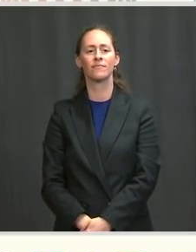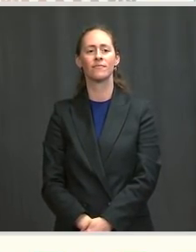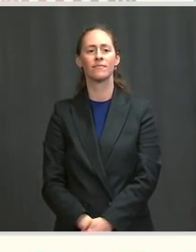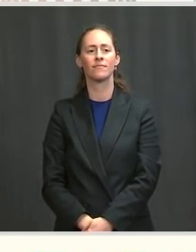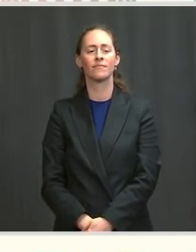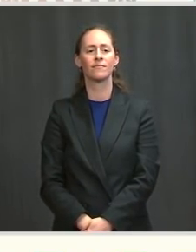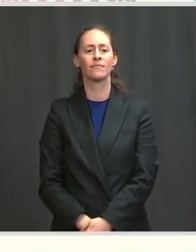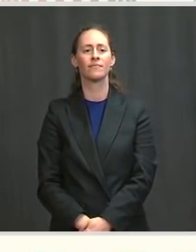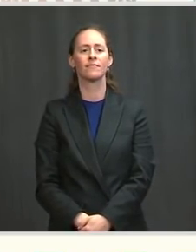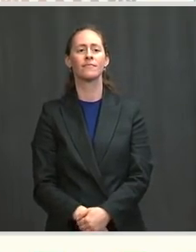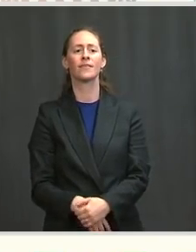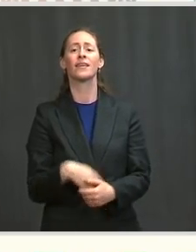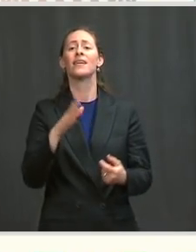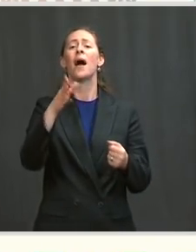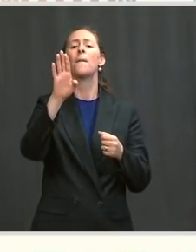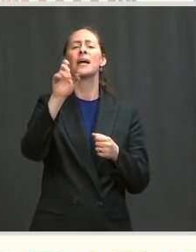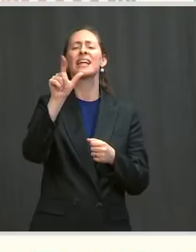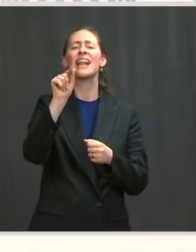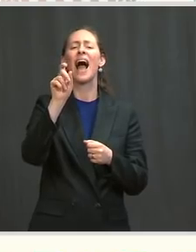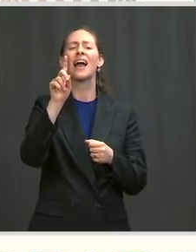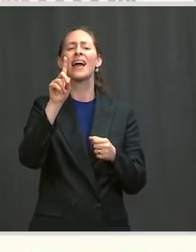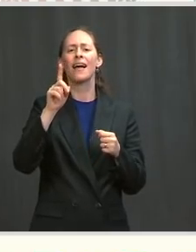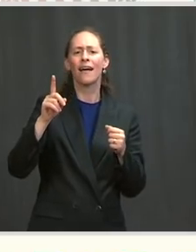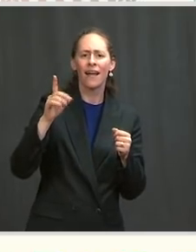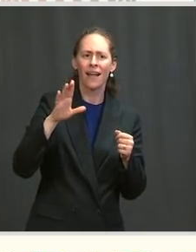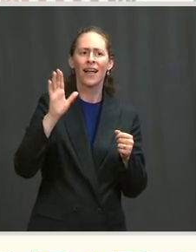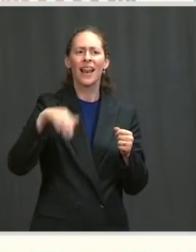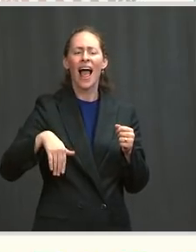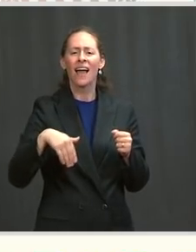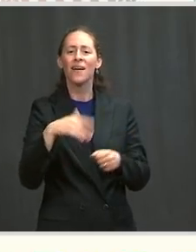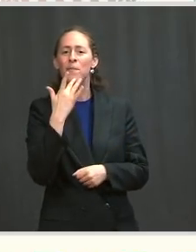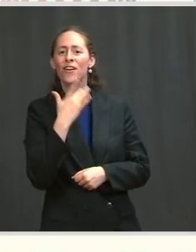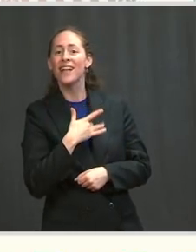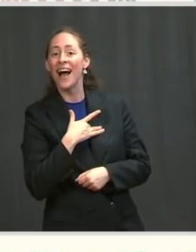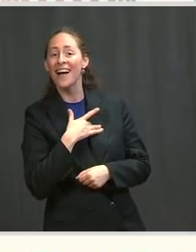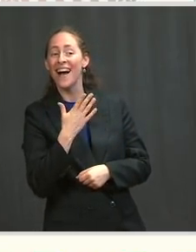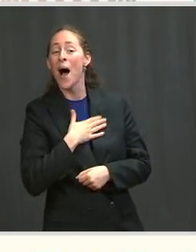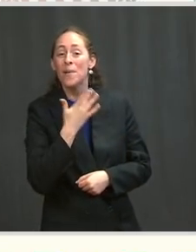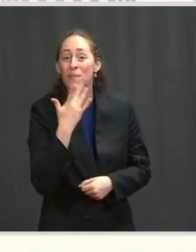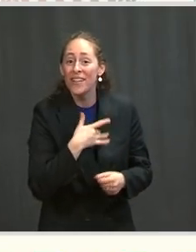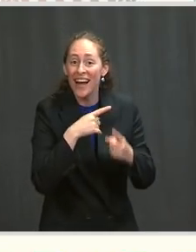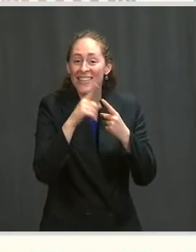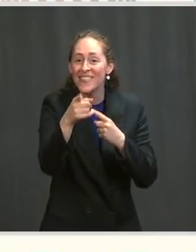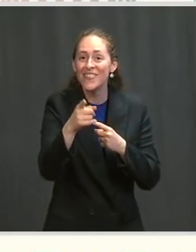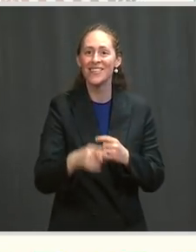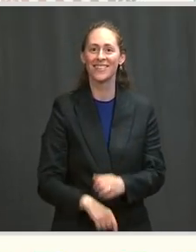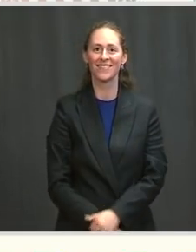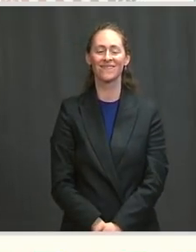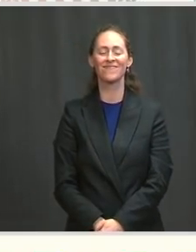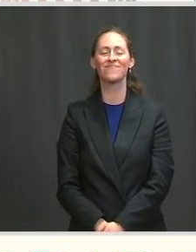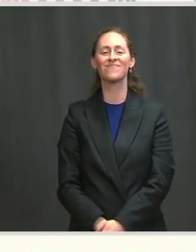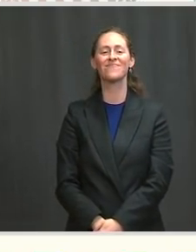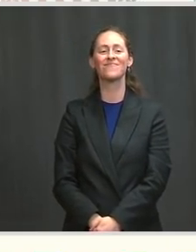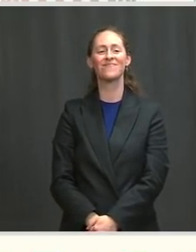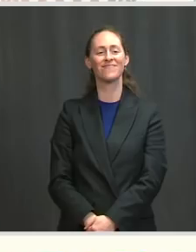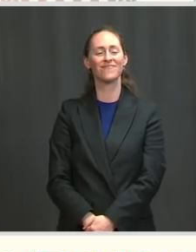If you could hear us inside, we were singing happy birthday to him.